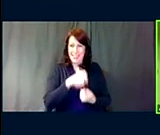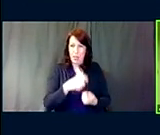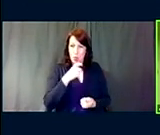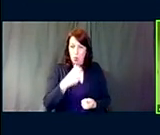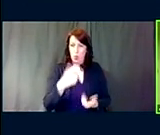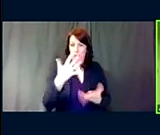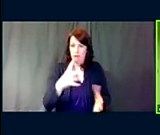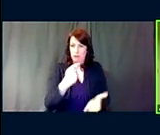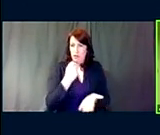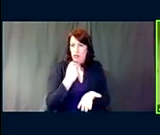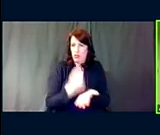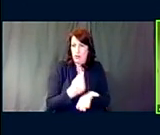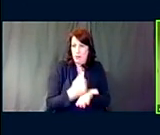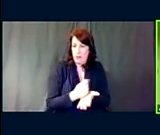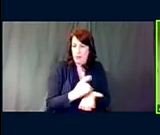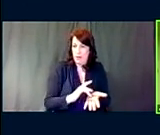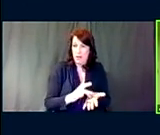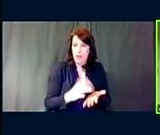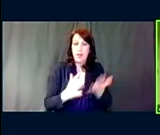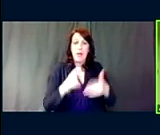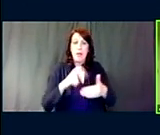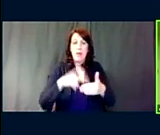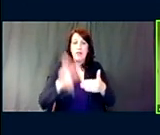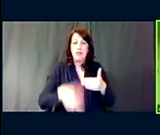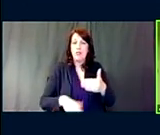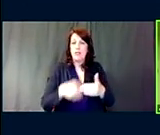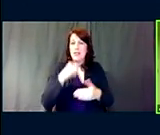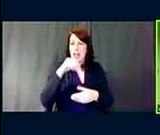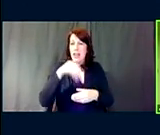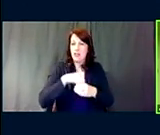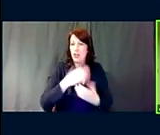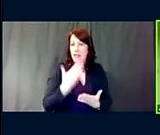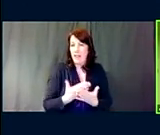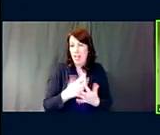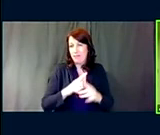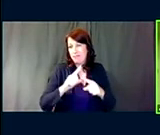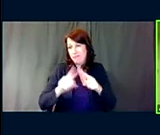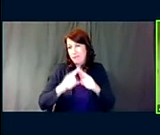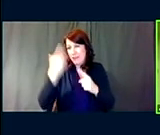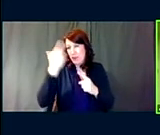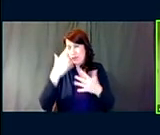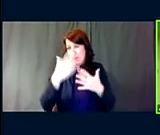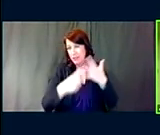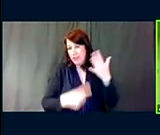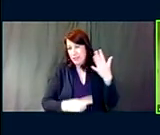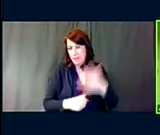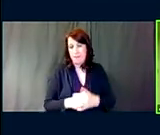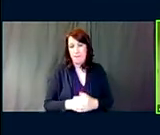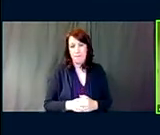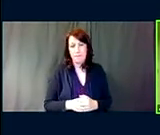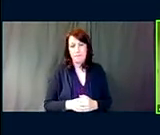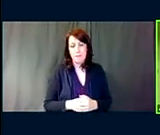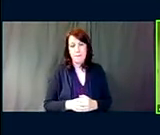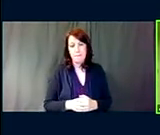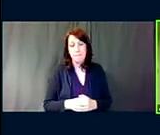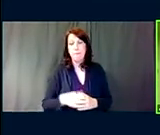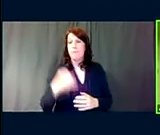SO FOR ALL OF THESE REASONS THE RESULTS MAY NOT EVEN BE INTERNALLY VALID.